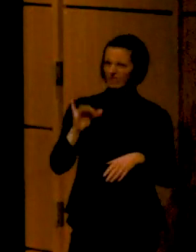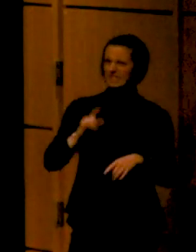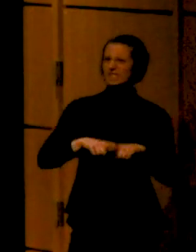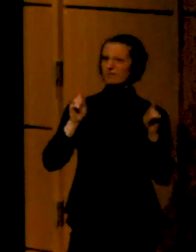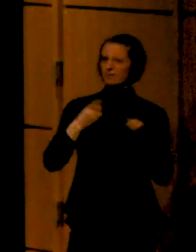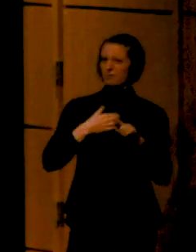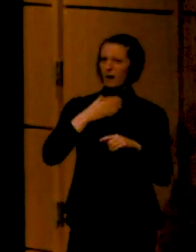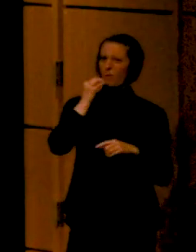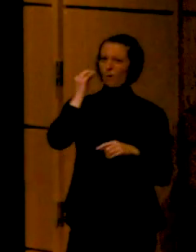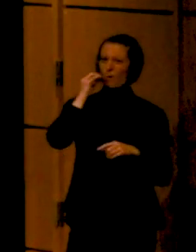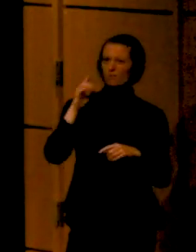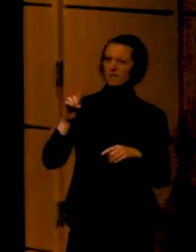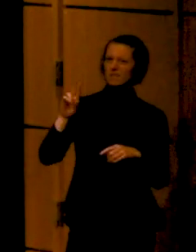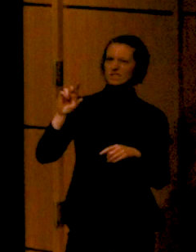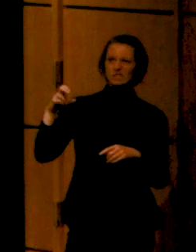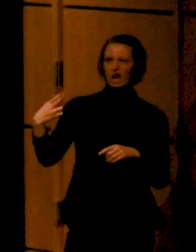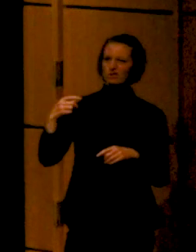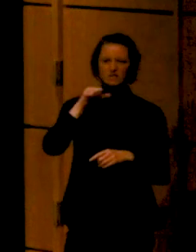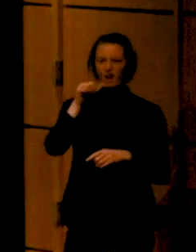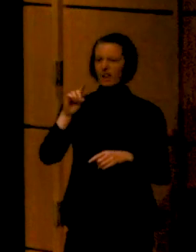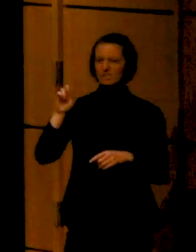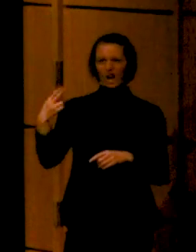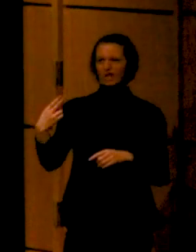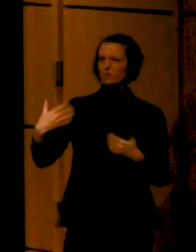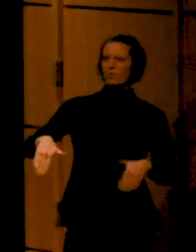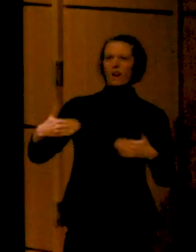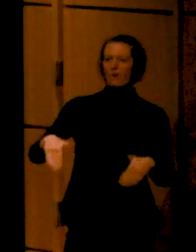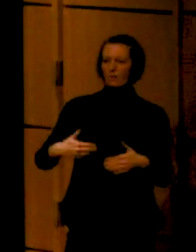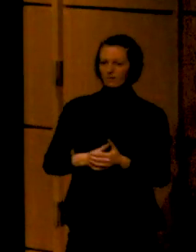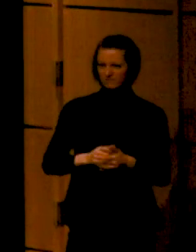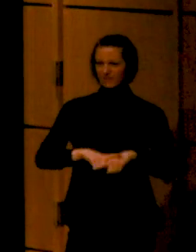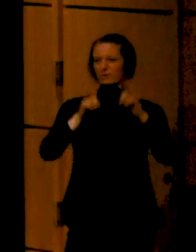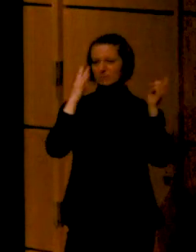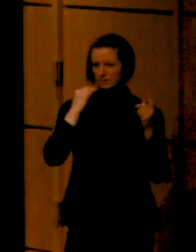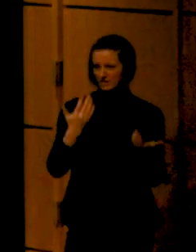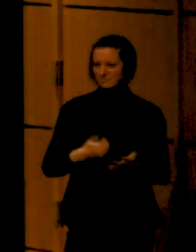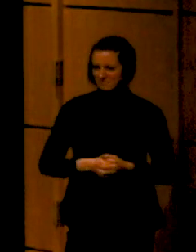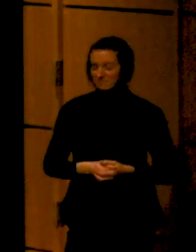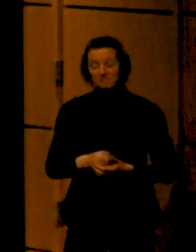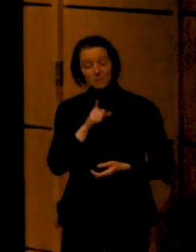So, which is, of course, true.